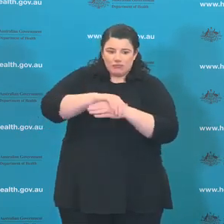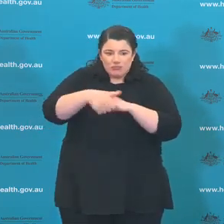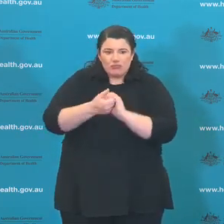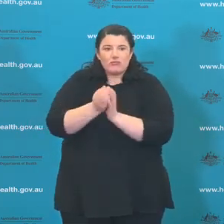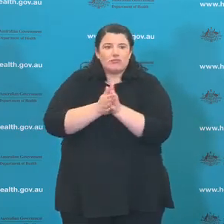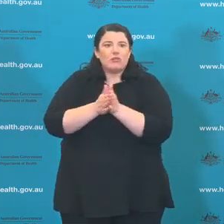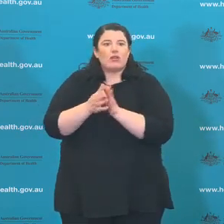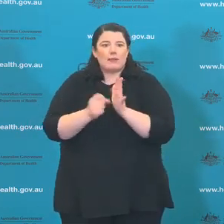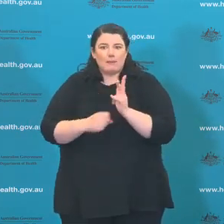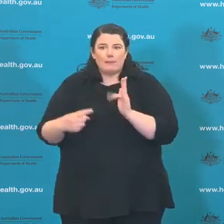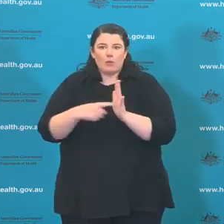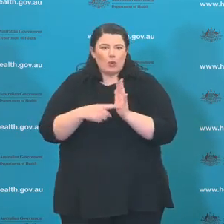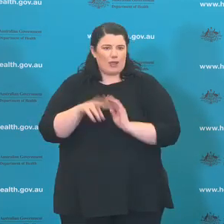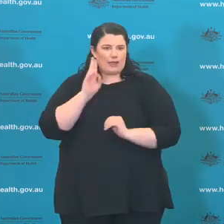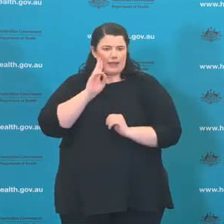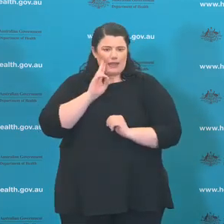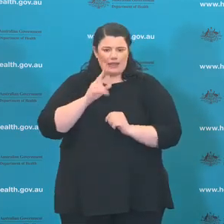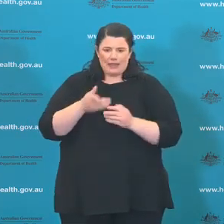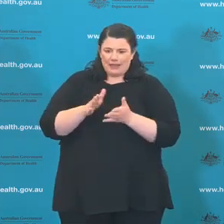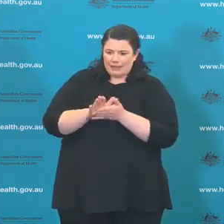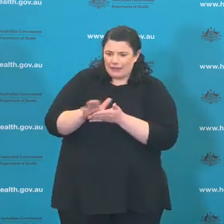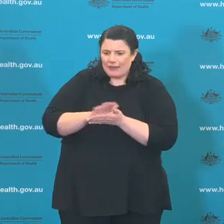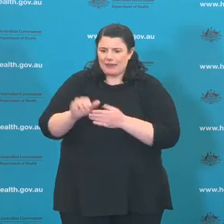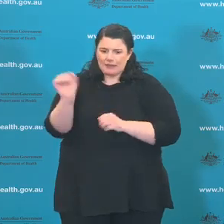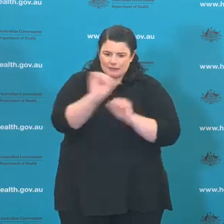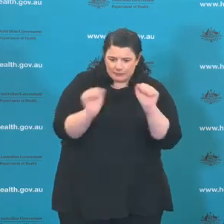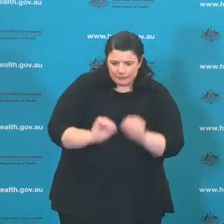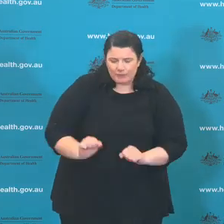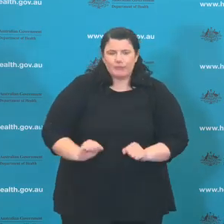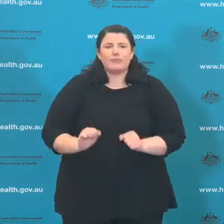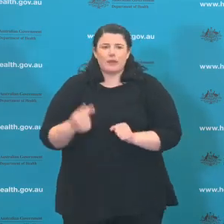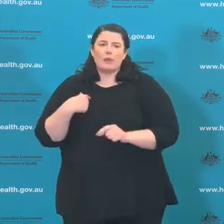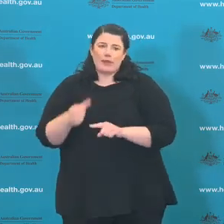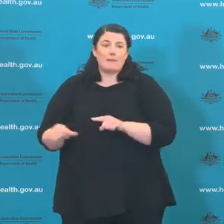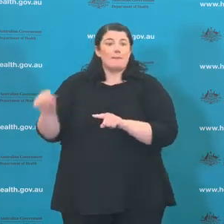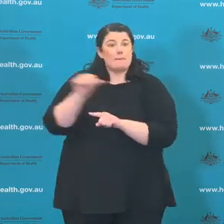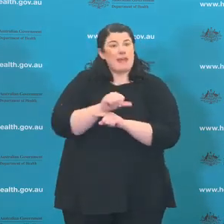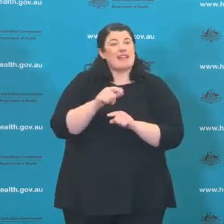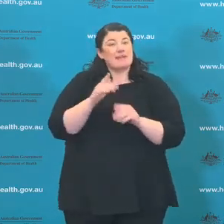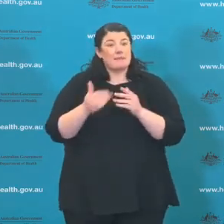can continue to return to the sort of life we remember from the past.